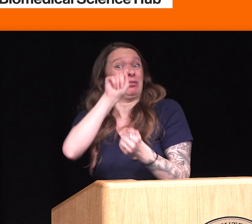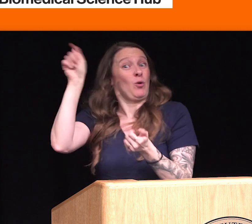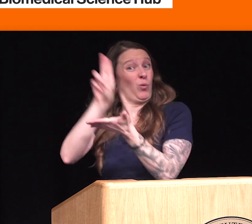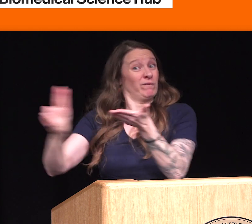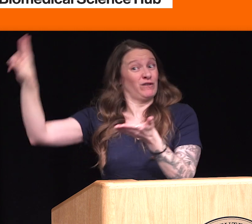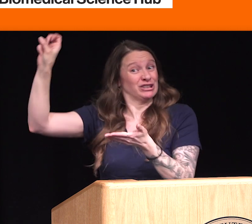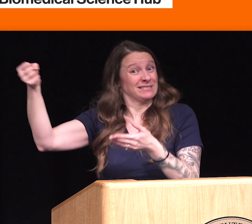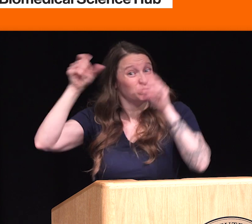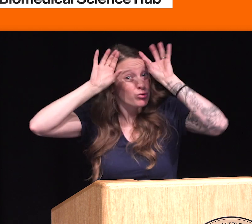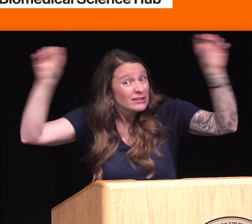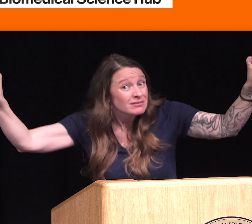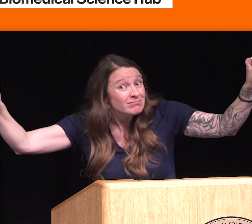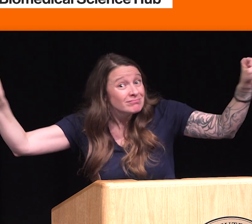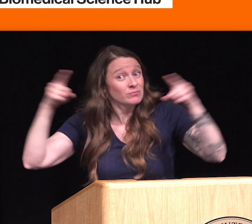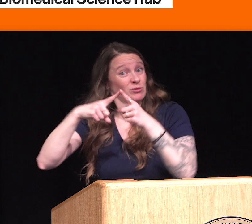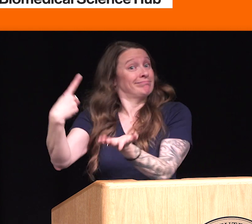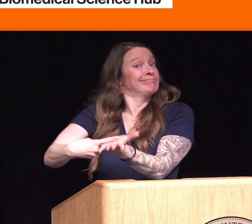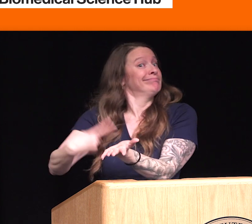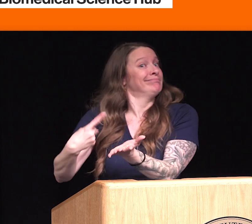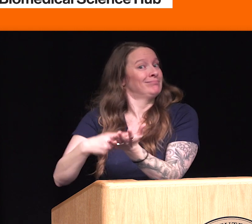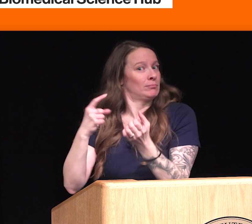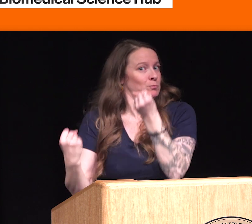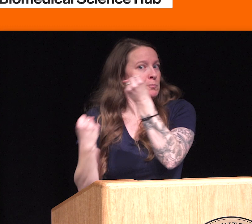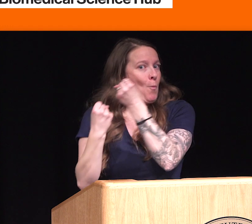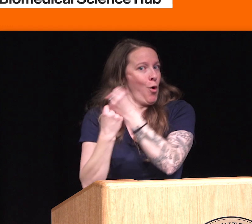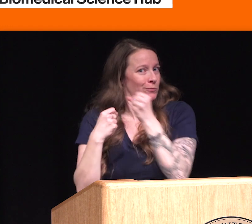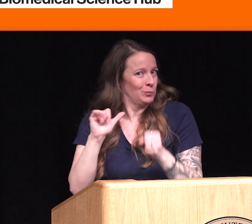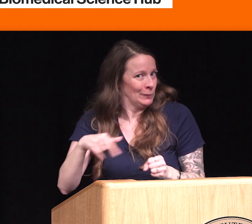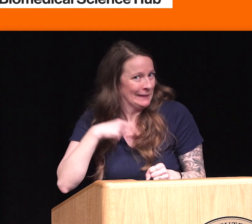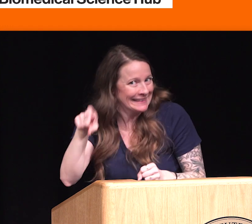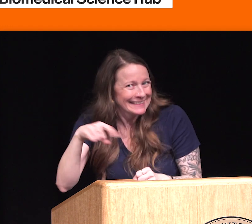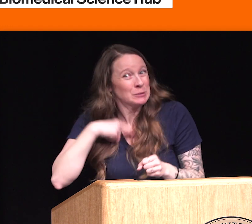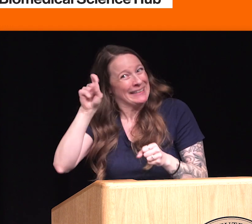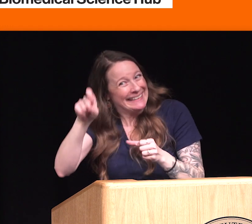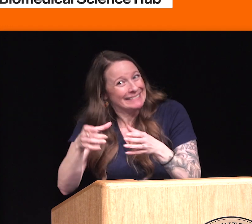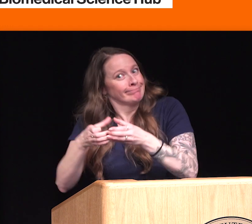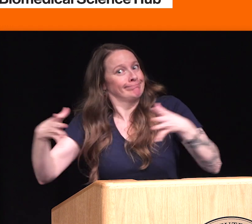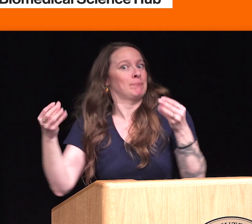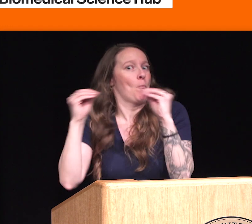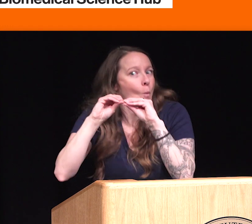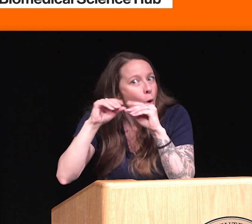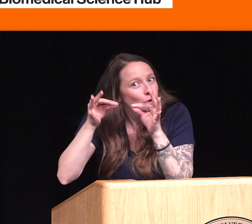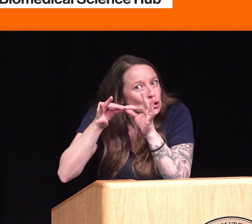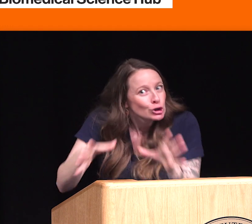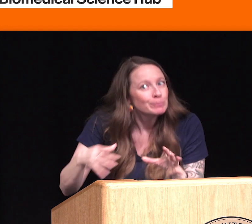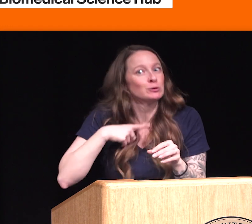And we were able to meet, even with the U of R's president, to talk about the support that we needed,